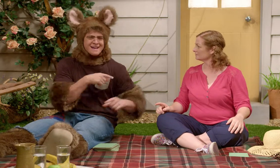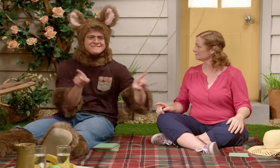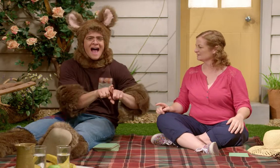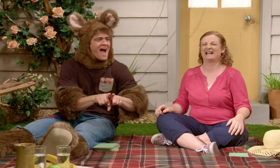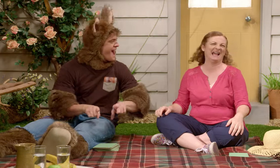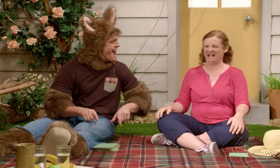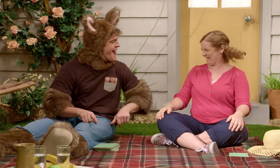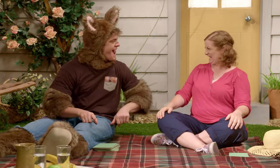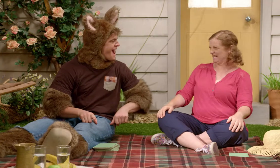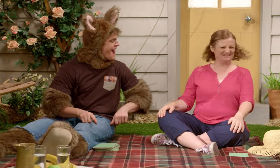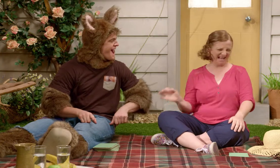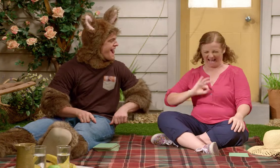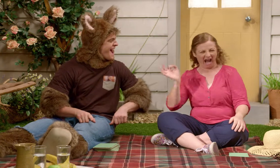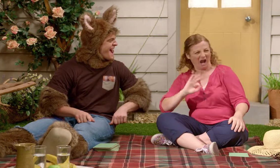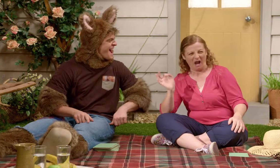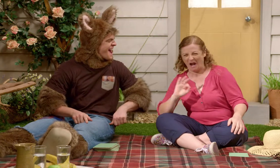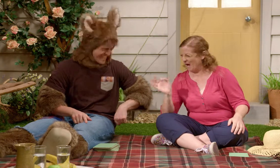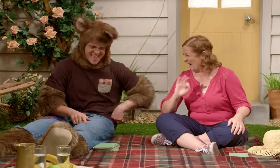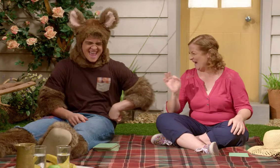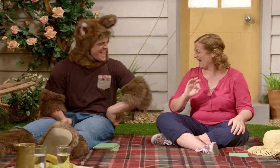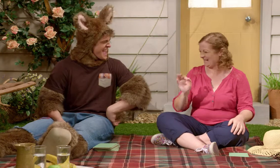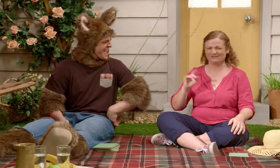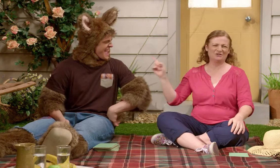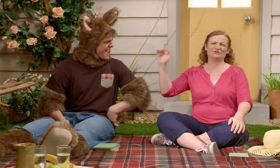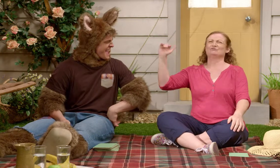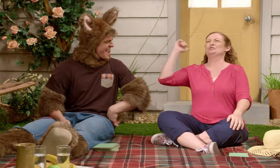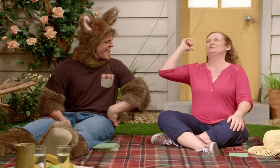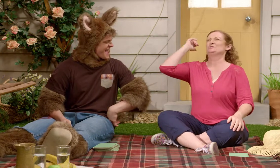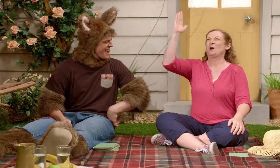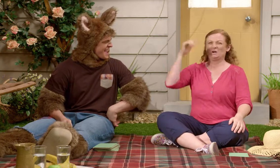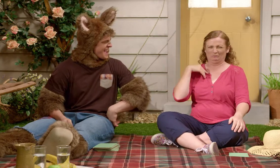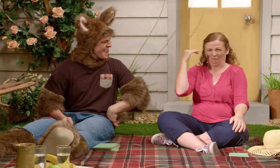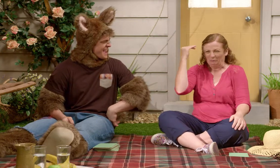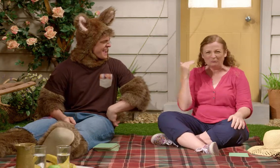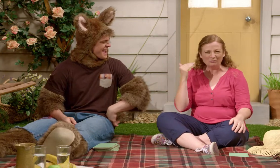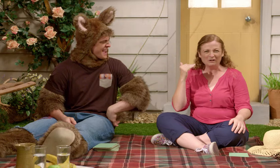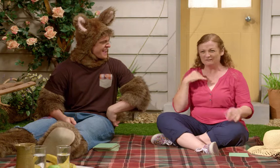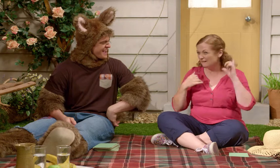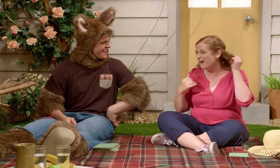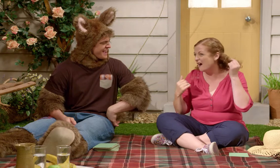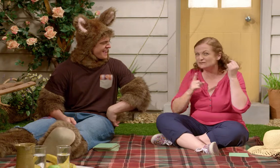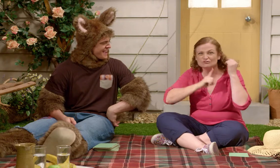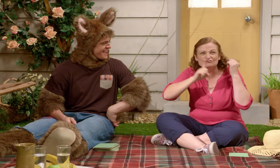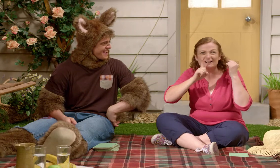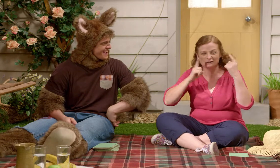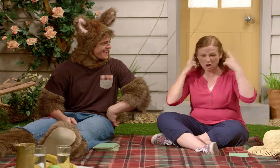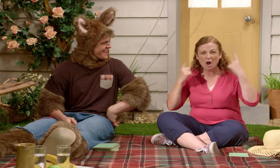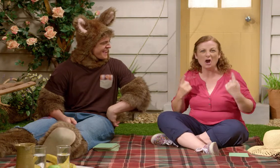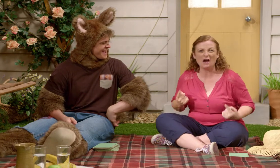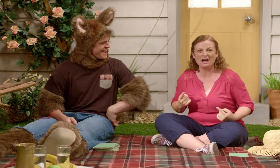you and I are the same. No we're not. You are tall and I am short, and I have curly red hair,